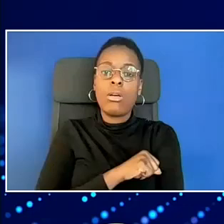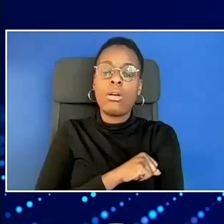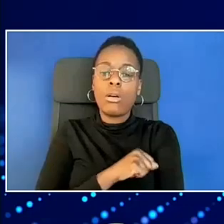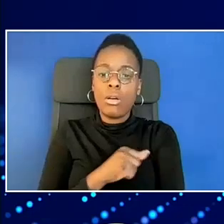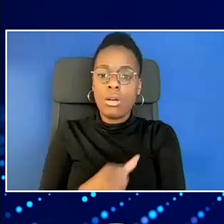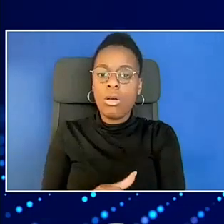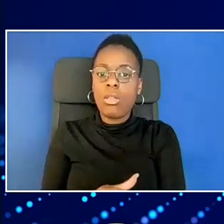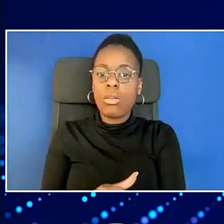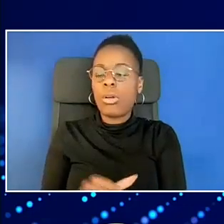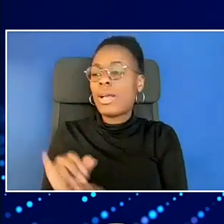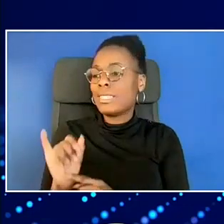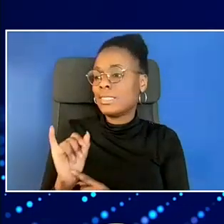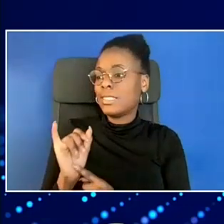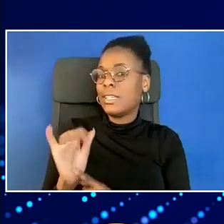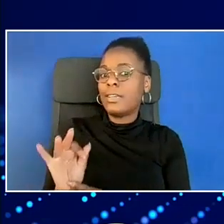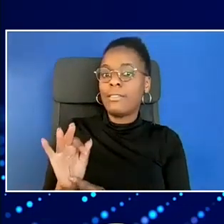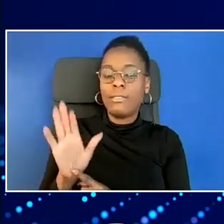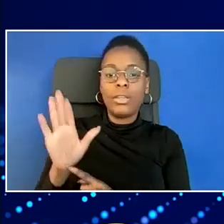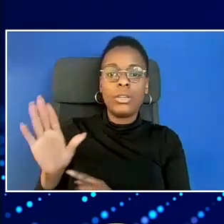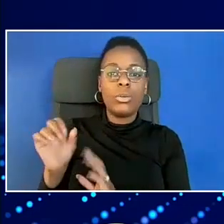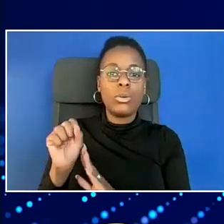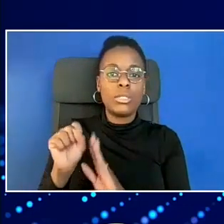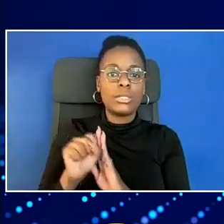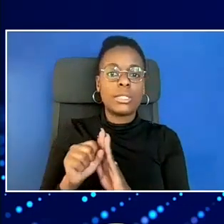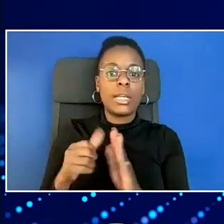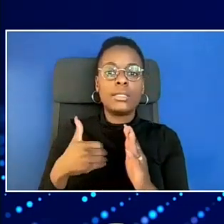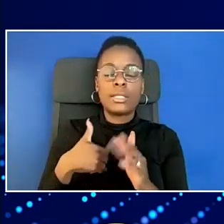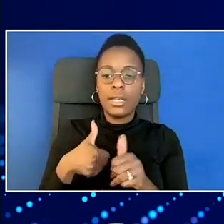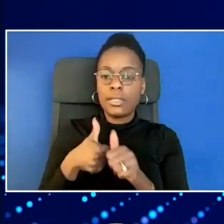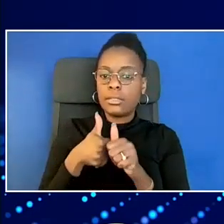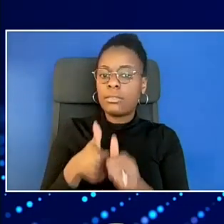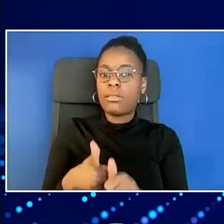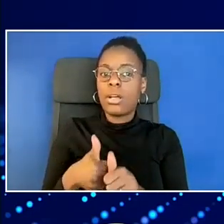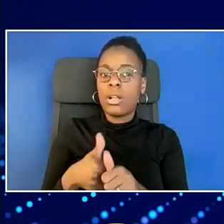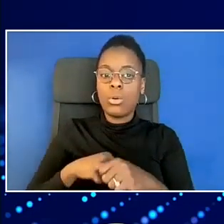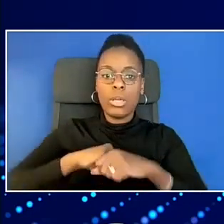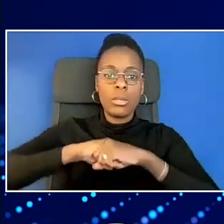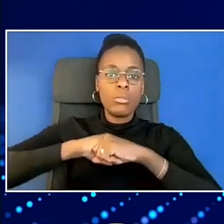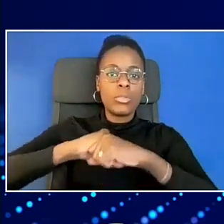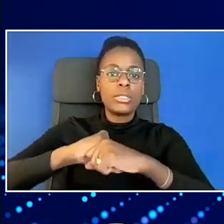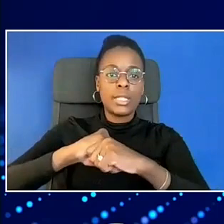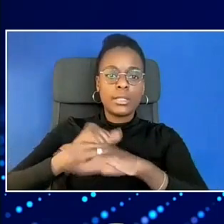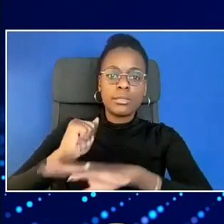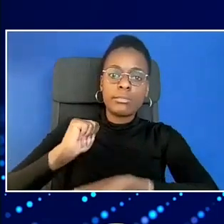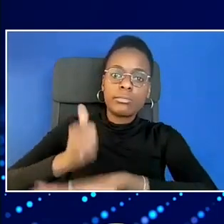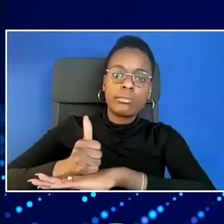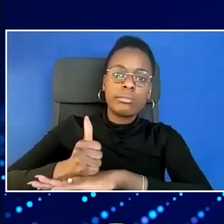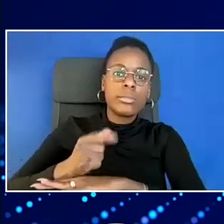long as your state has the following protections in place for consumers.